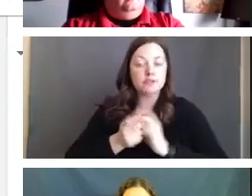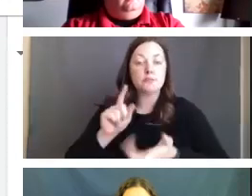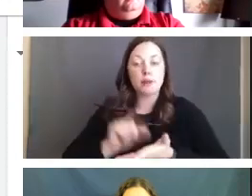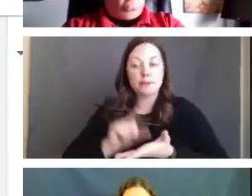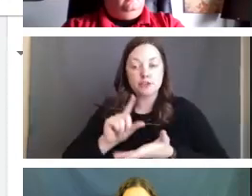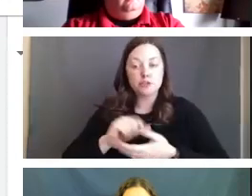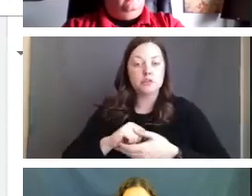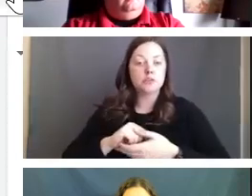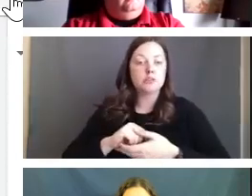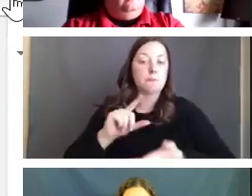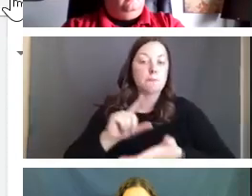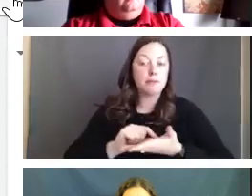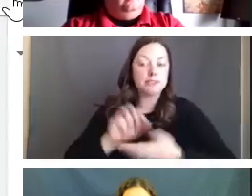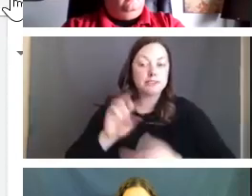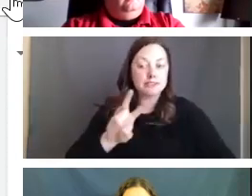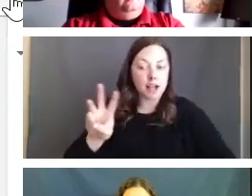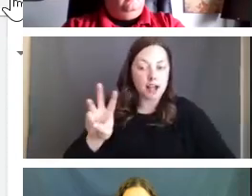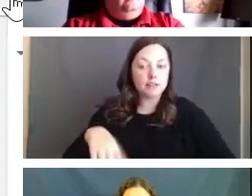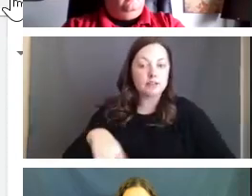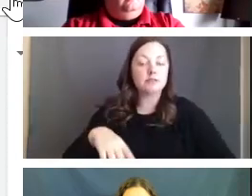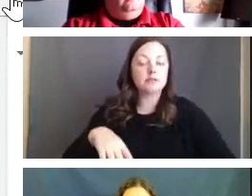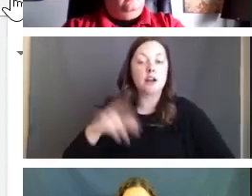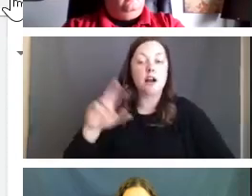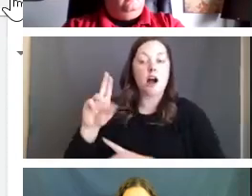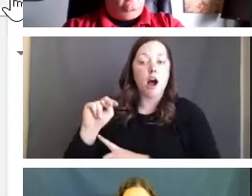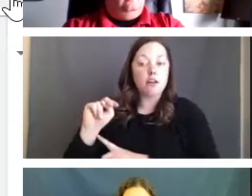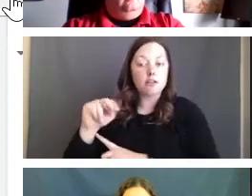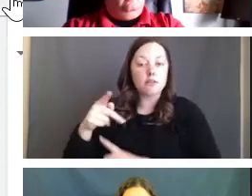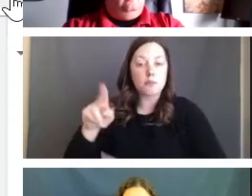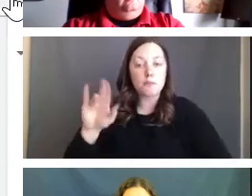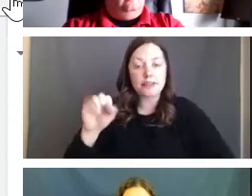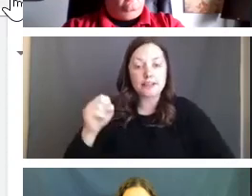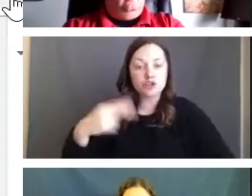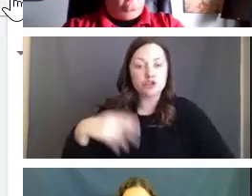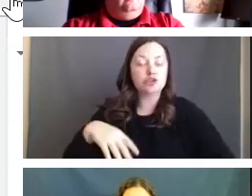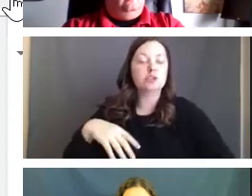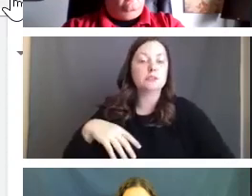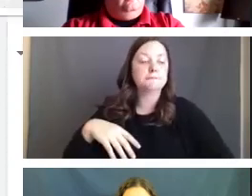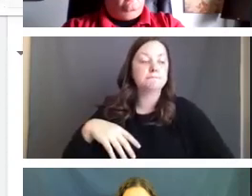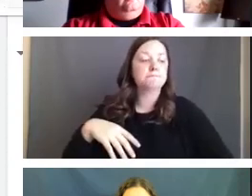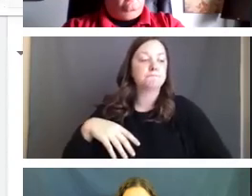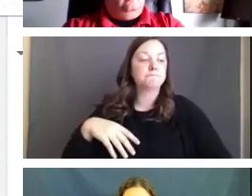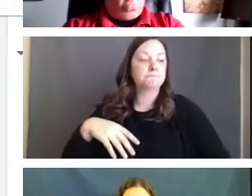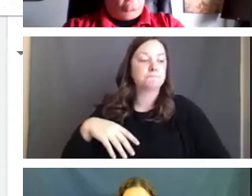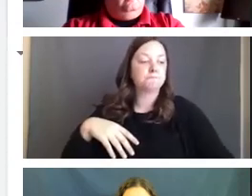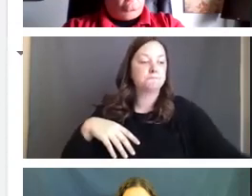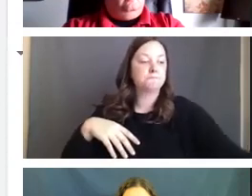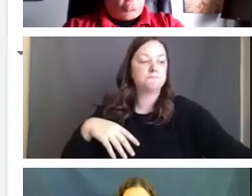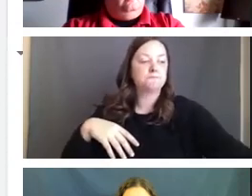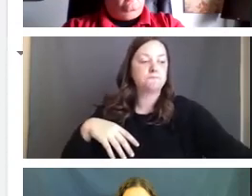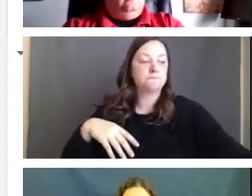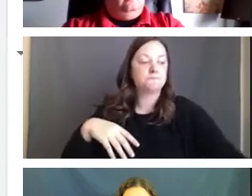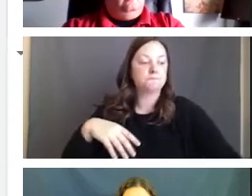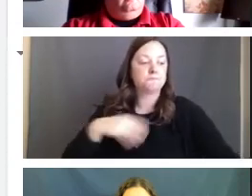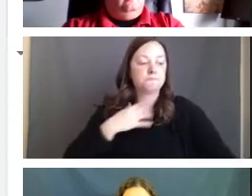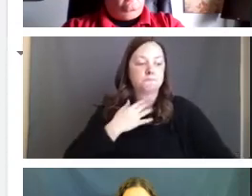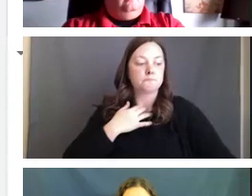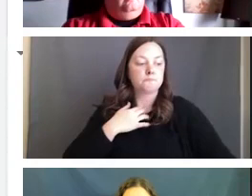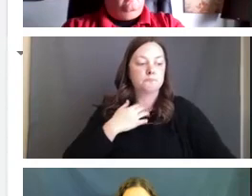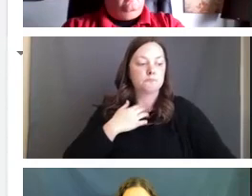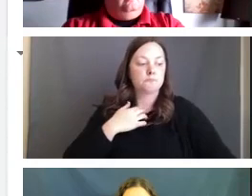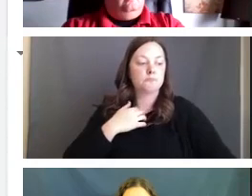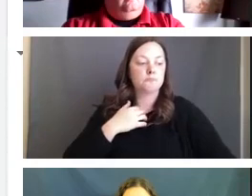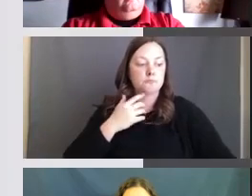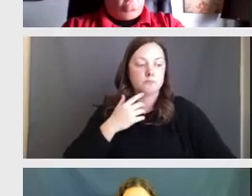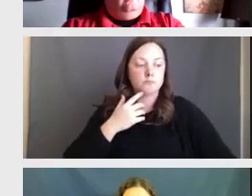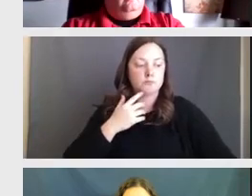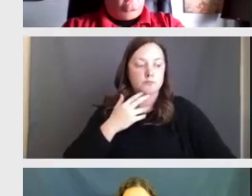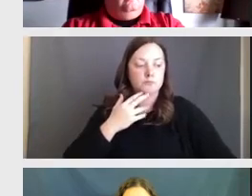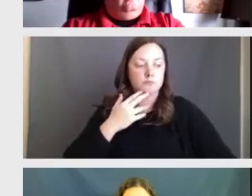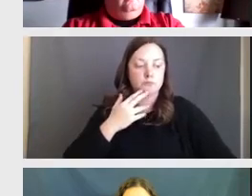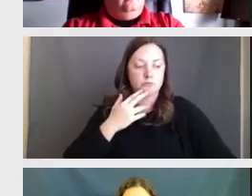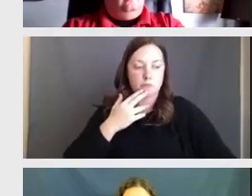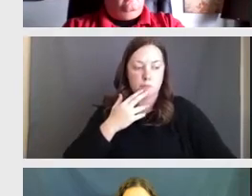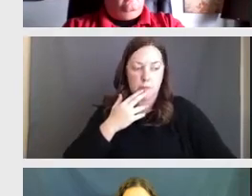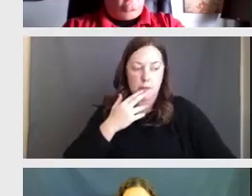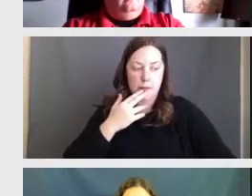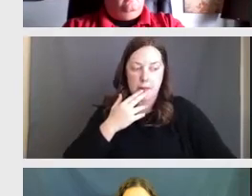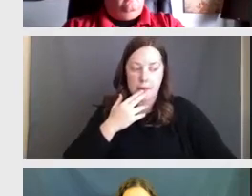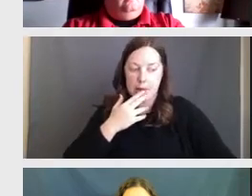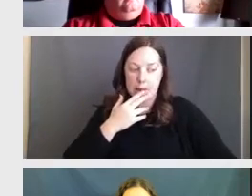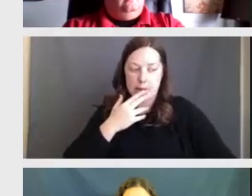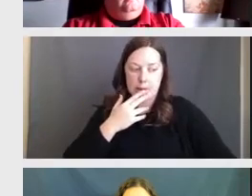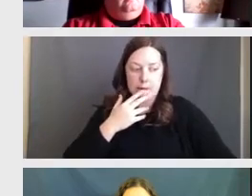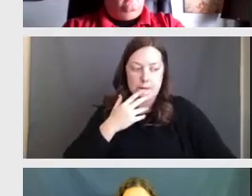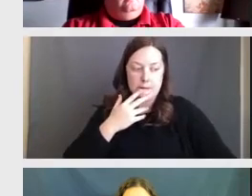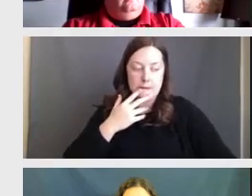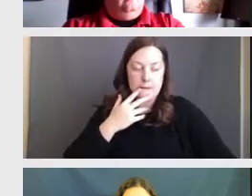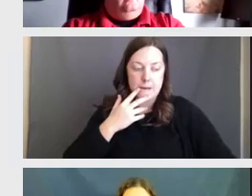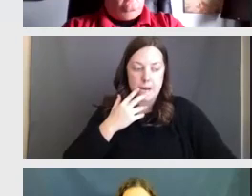where they can see it visually enough to understand what's been done.